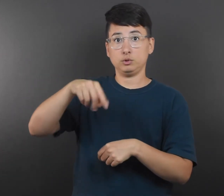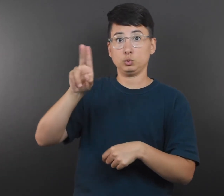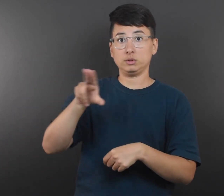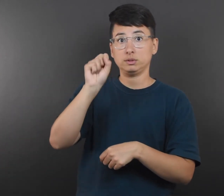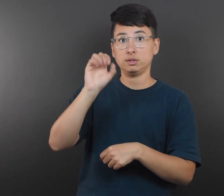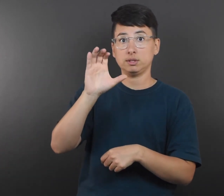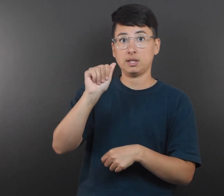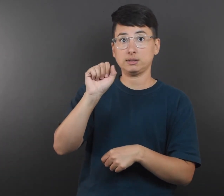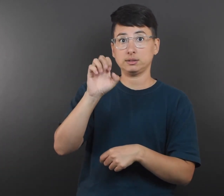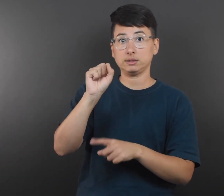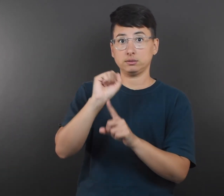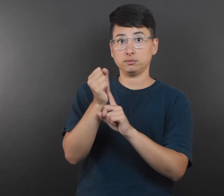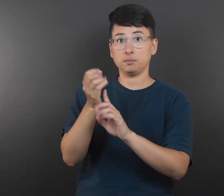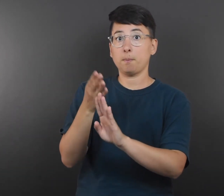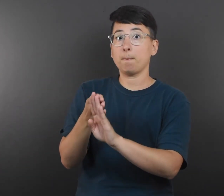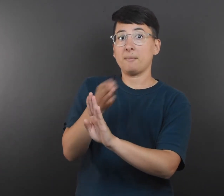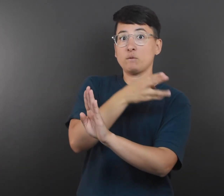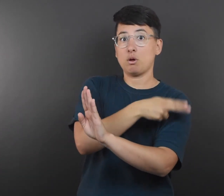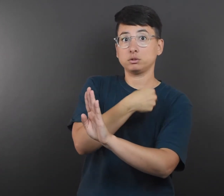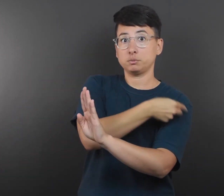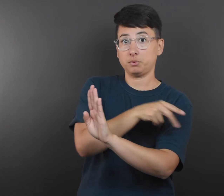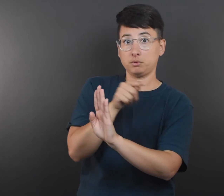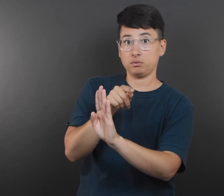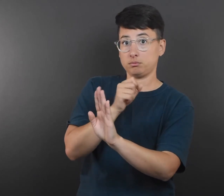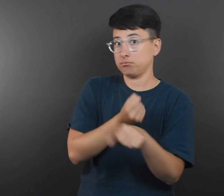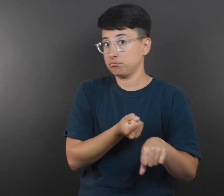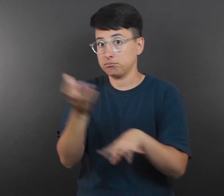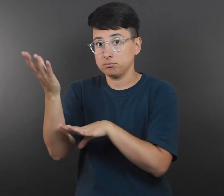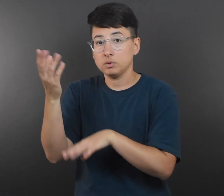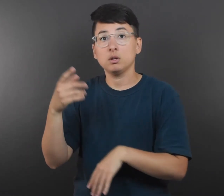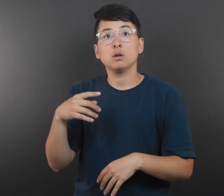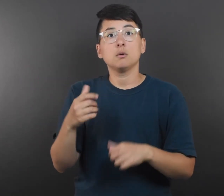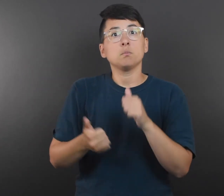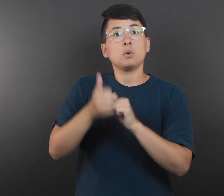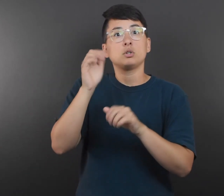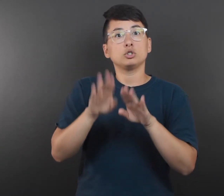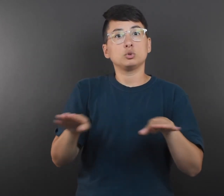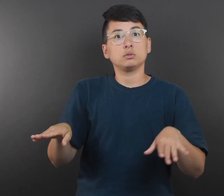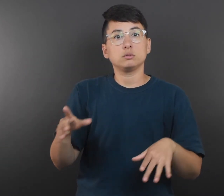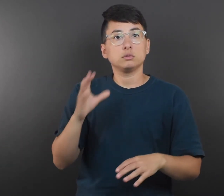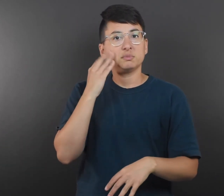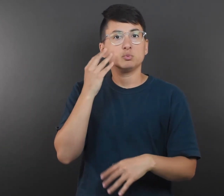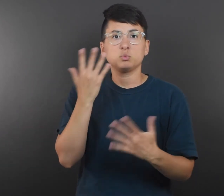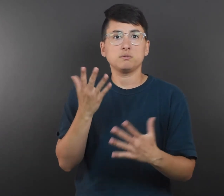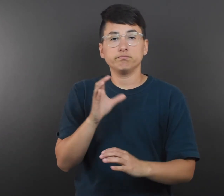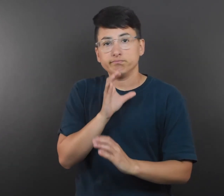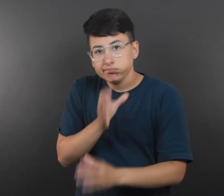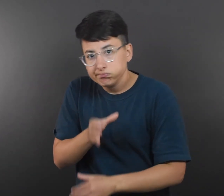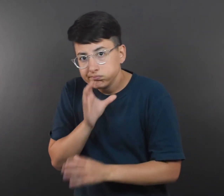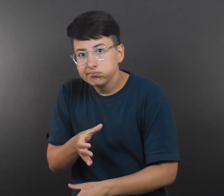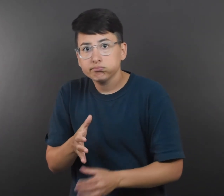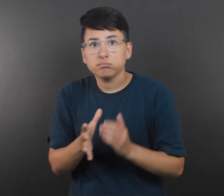according to the World Health Organization. Among the national cases, prior to hospitalization, most